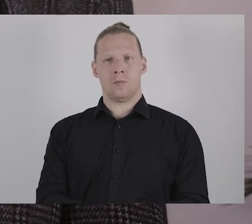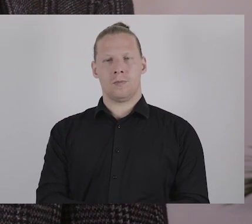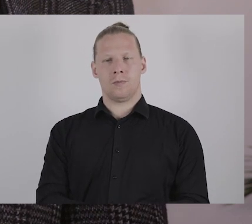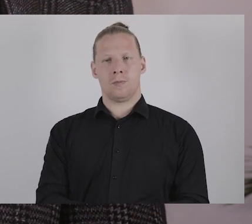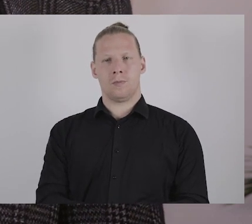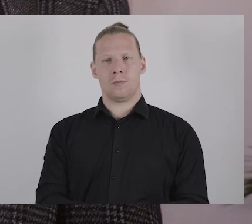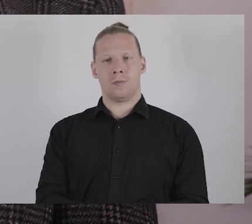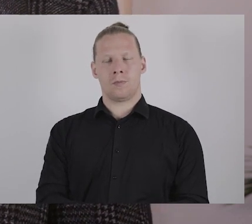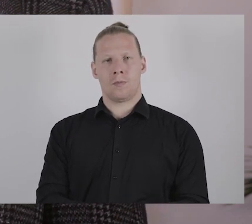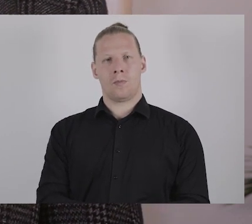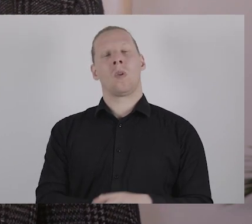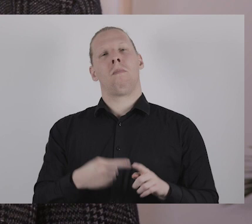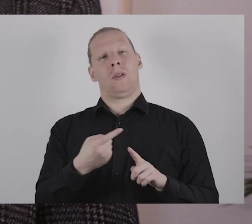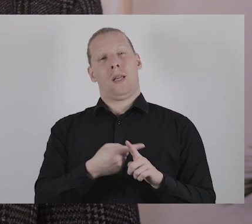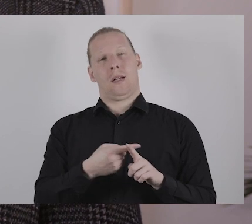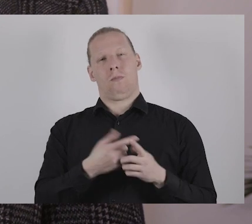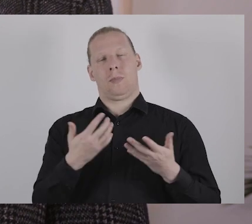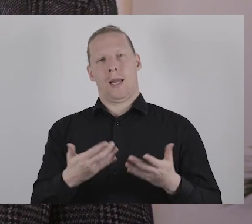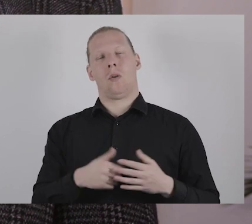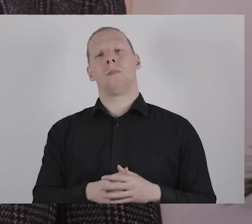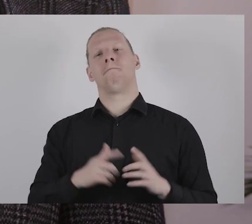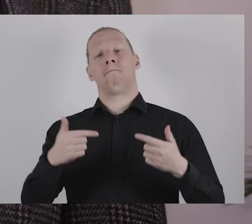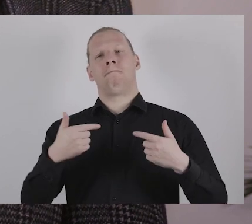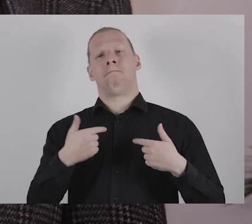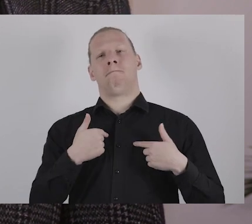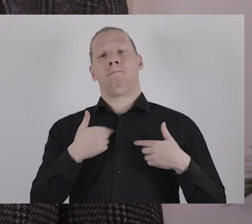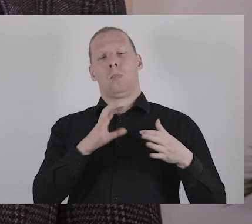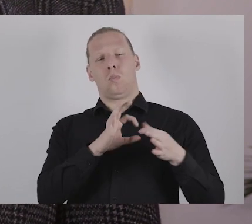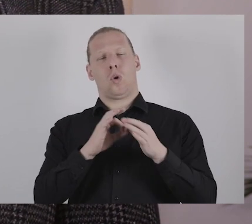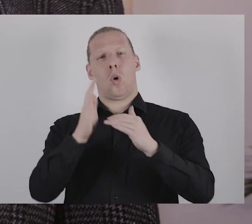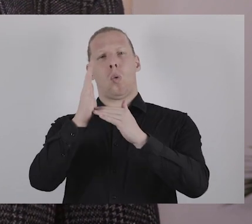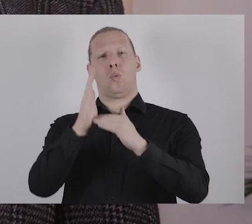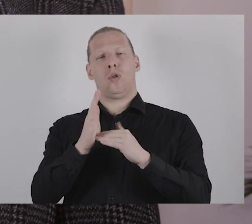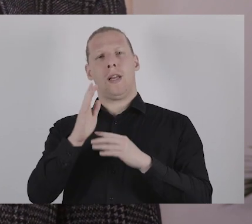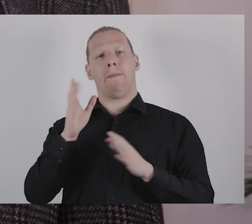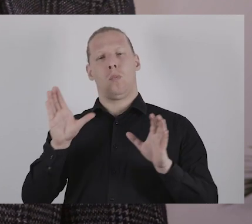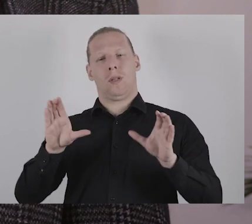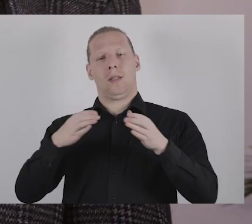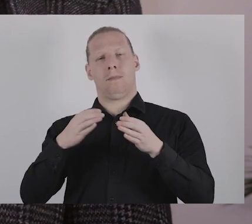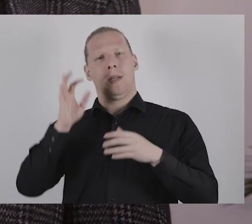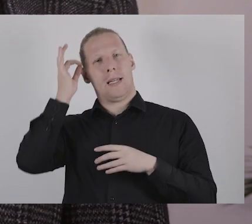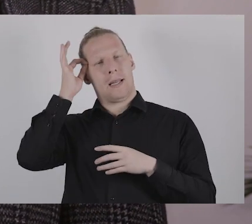As co-chair of the Komiti Māori of Creative New Zealand — Toi Aotearoa...